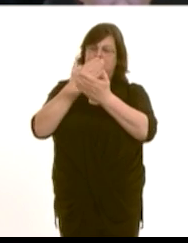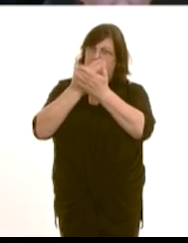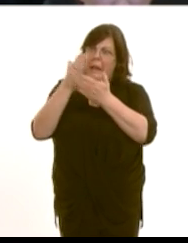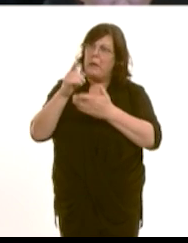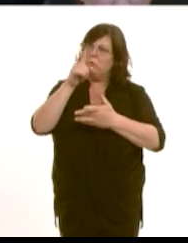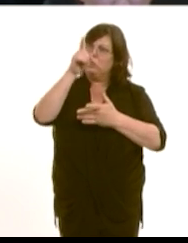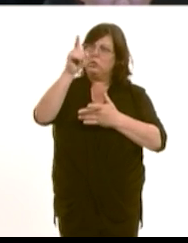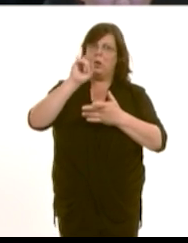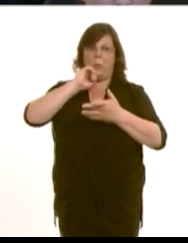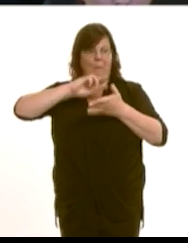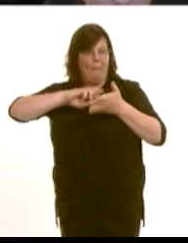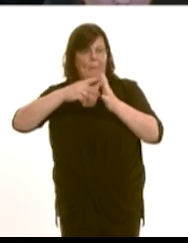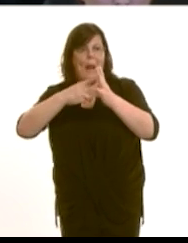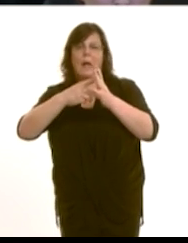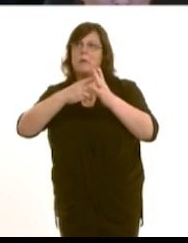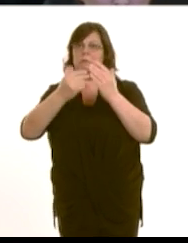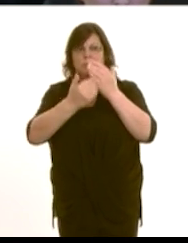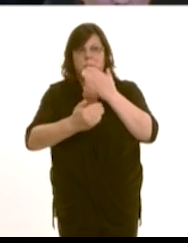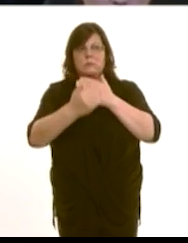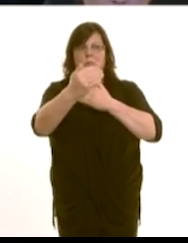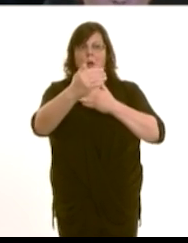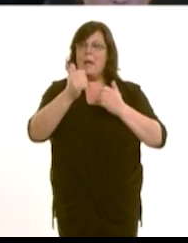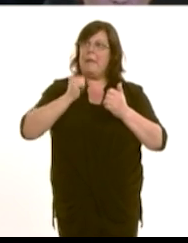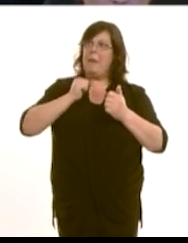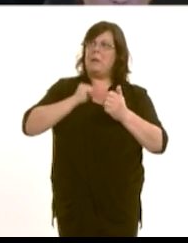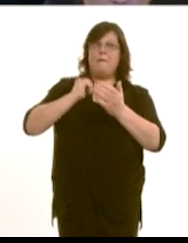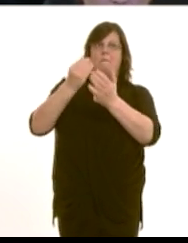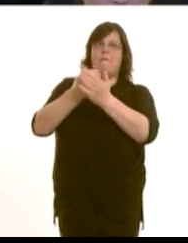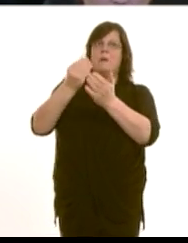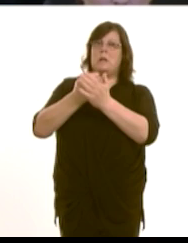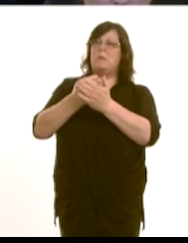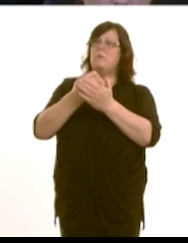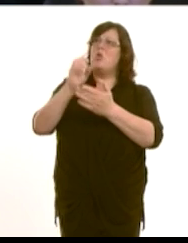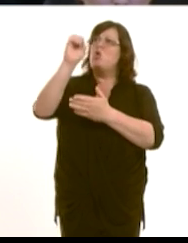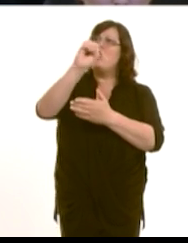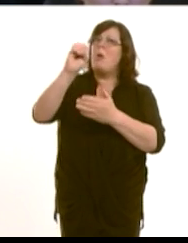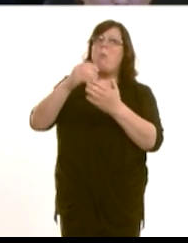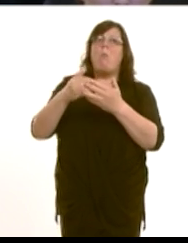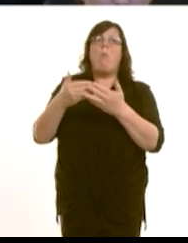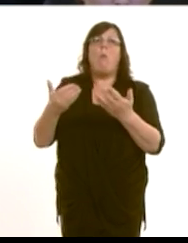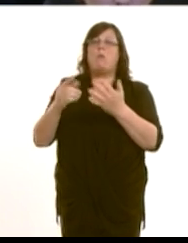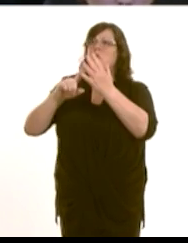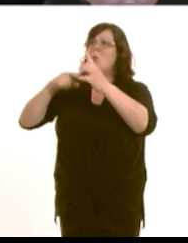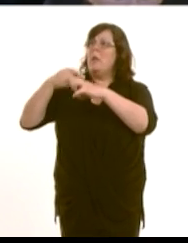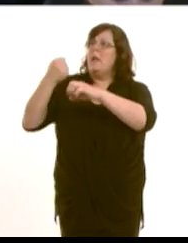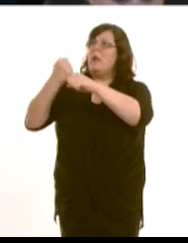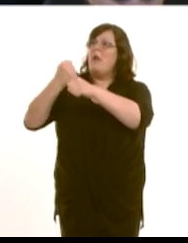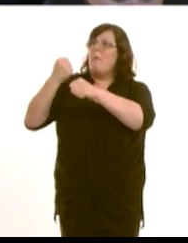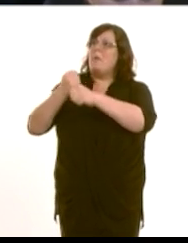to plan programmes on the basis that the funding will come to Wales. If it doesnít come from the EU, then sheís expecting it to come, according to the pledges made, from the UK Government.